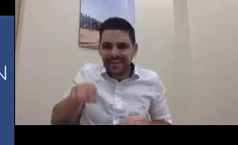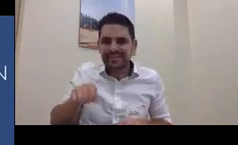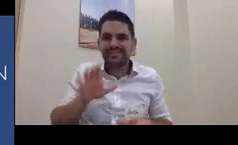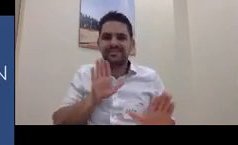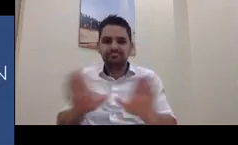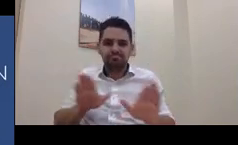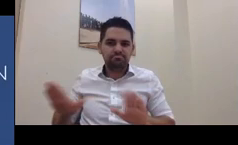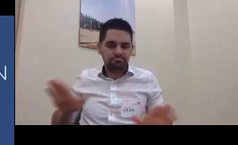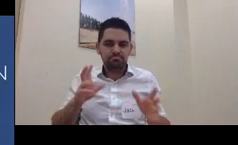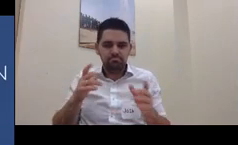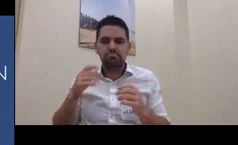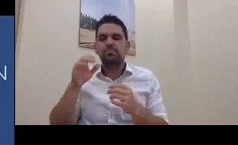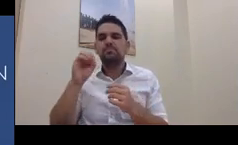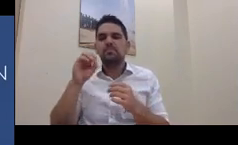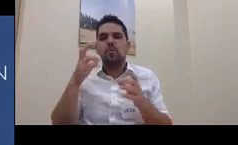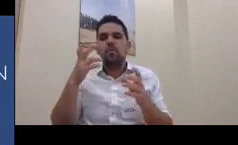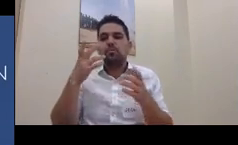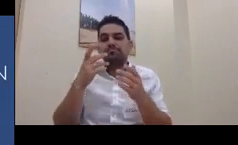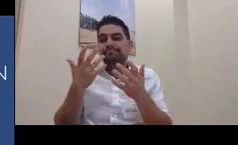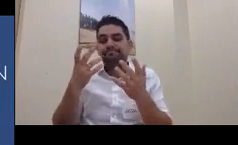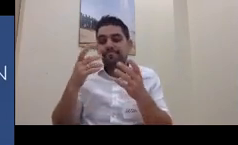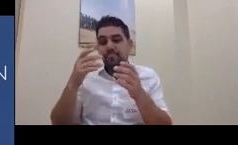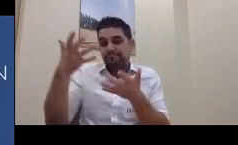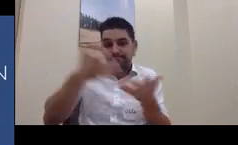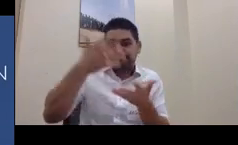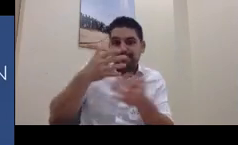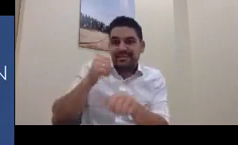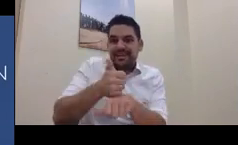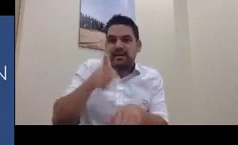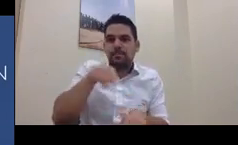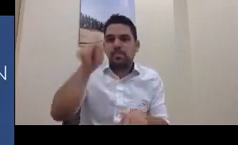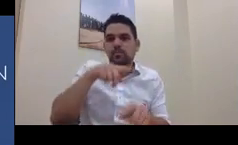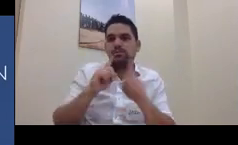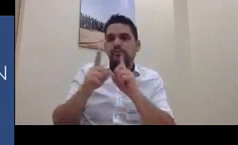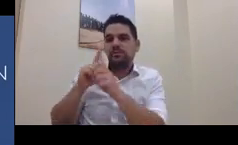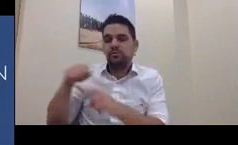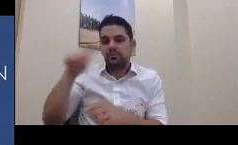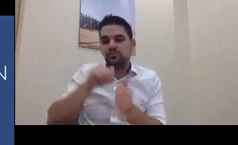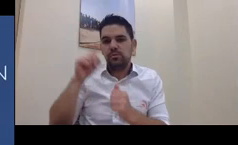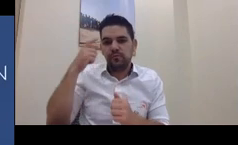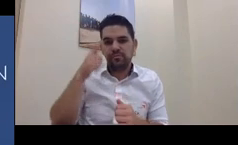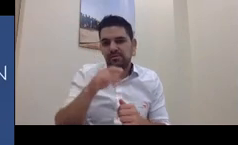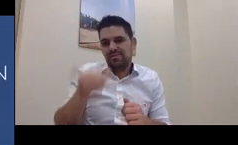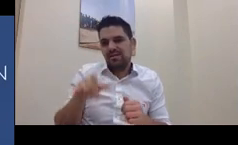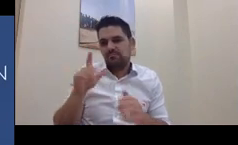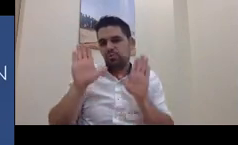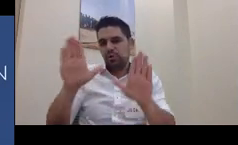and they all have their needs are their own. So, setting up those conversations and opportunities